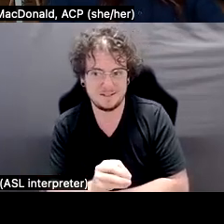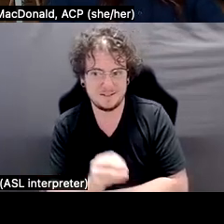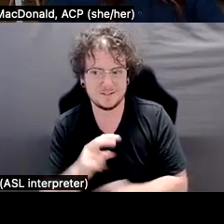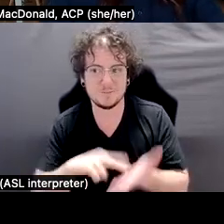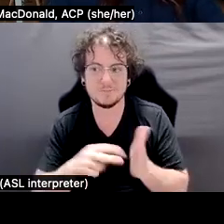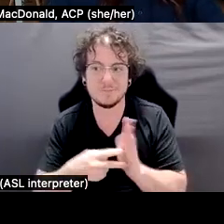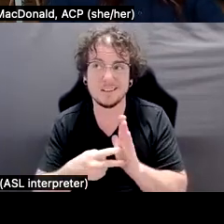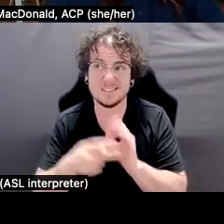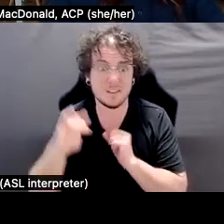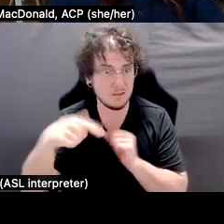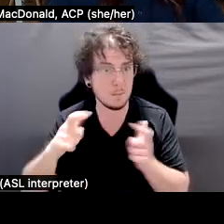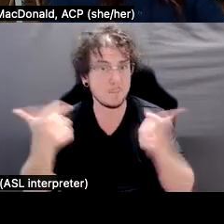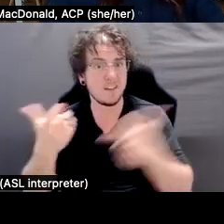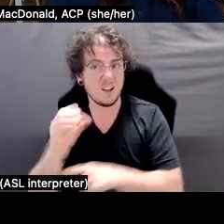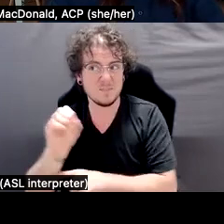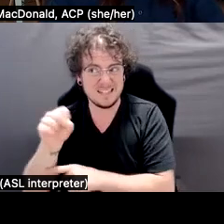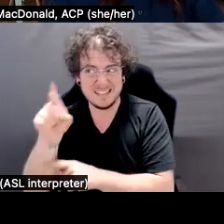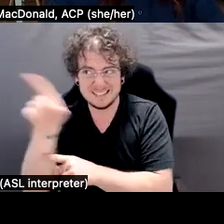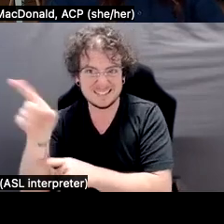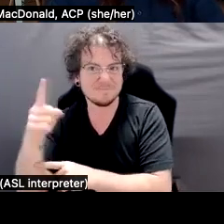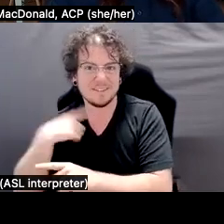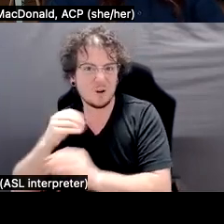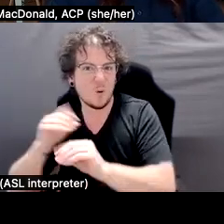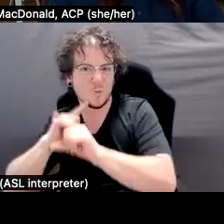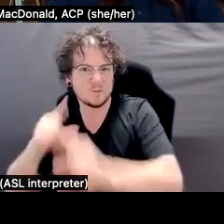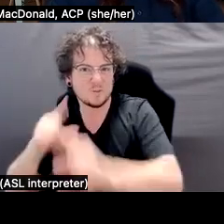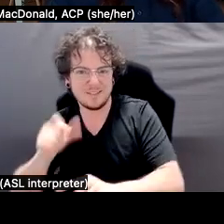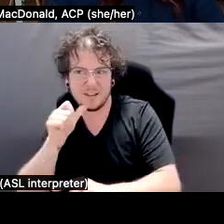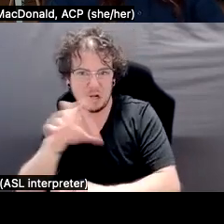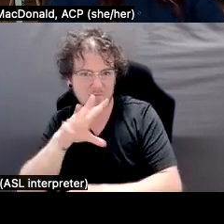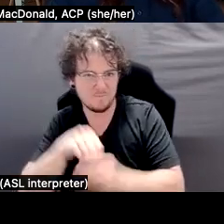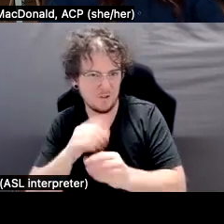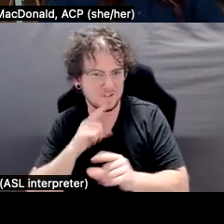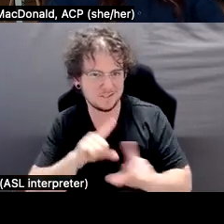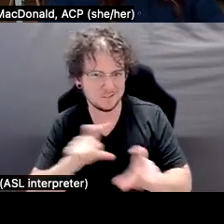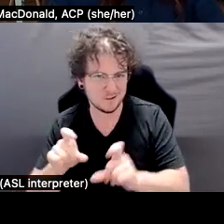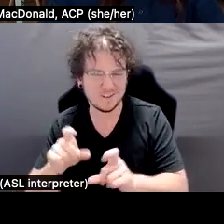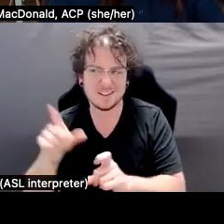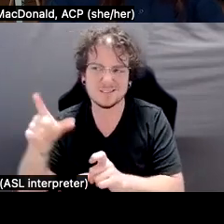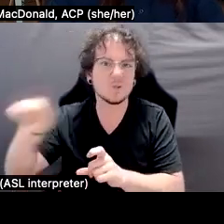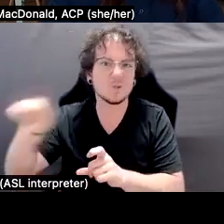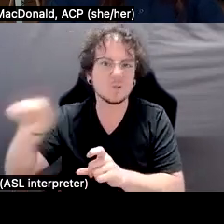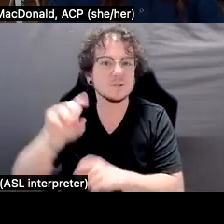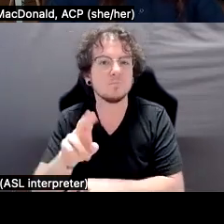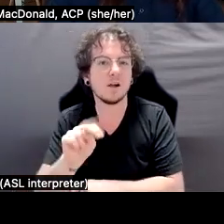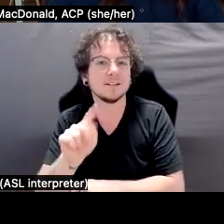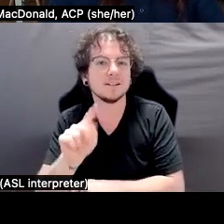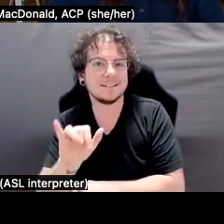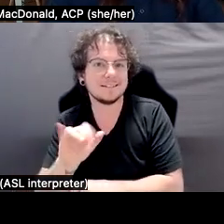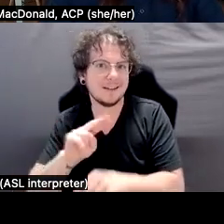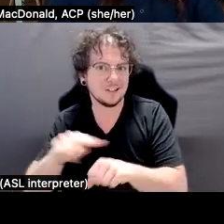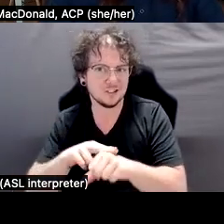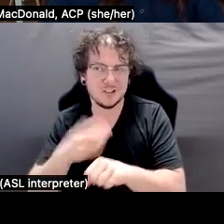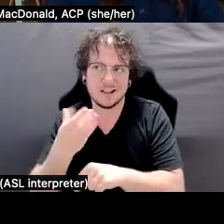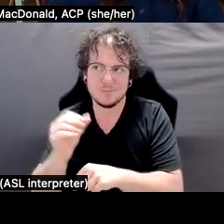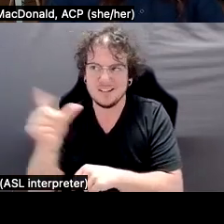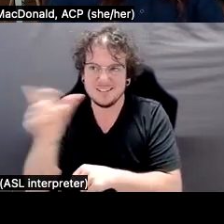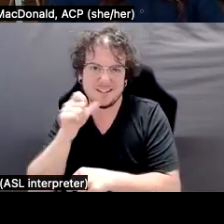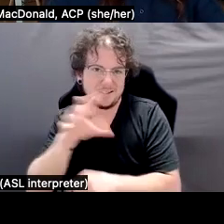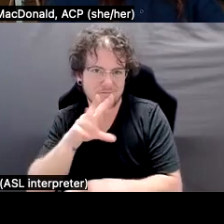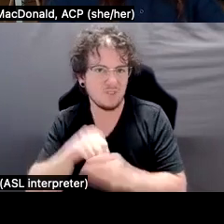companies operating in Canada, many of which would be multinational. Although definitely small